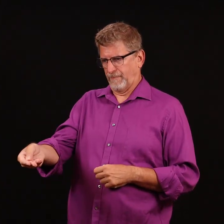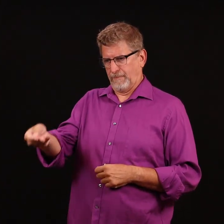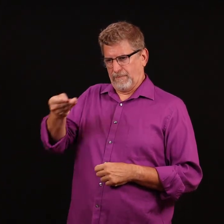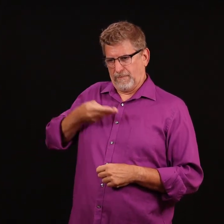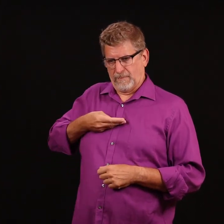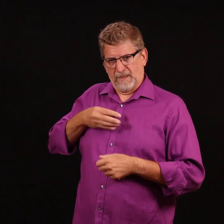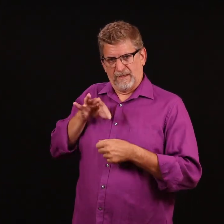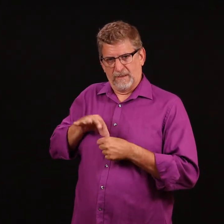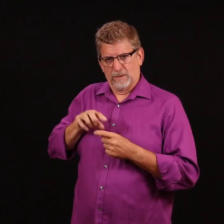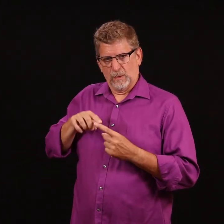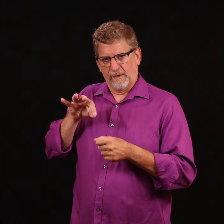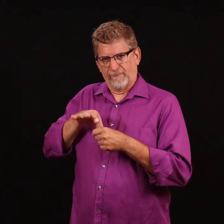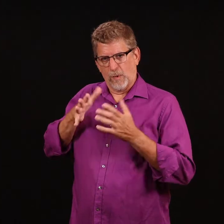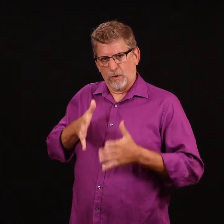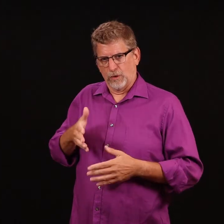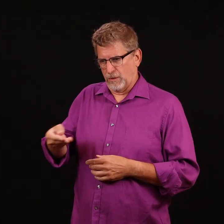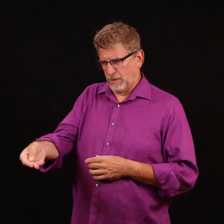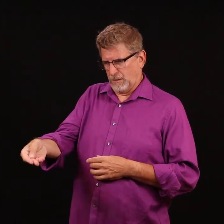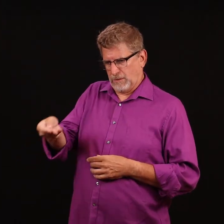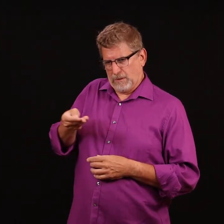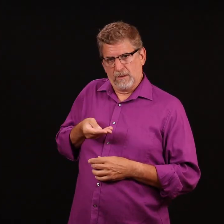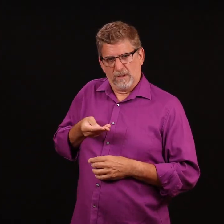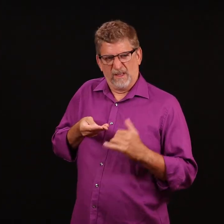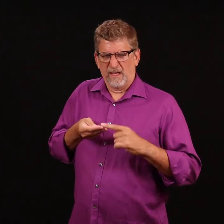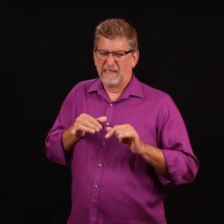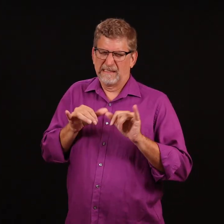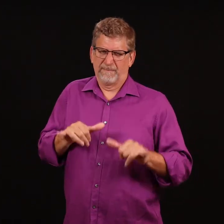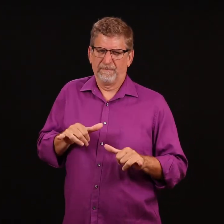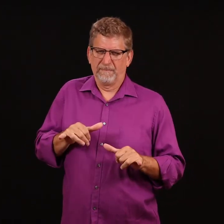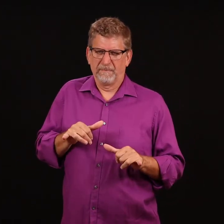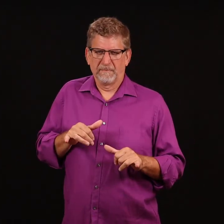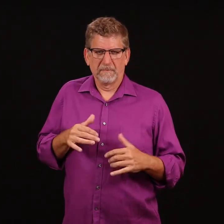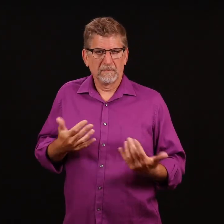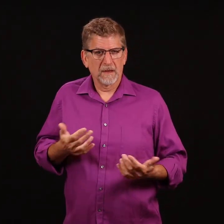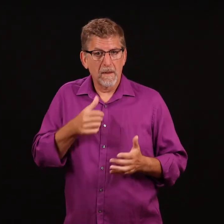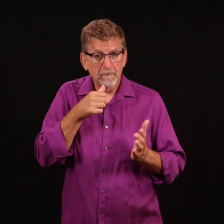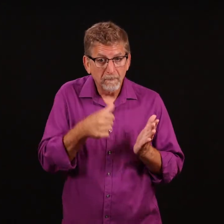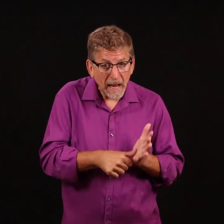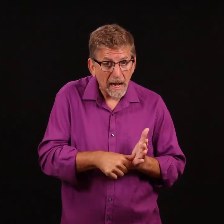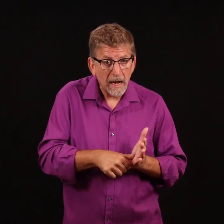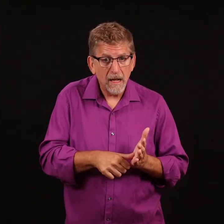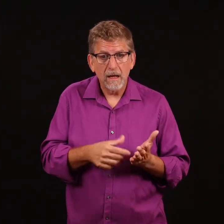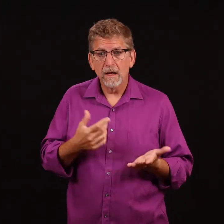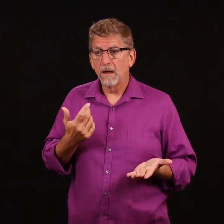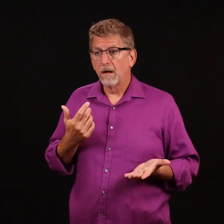The ballot is sent to the voter through the mail, that's it.